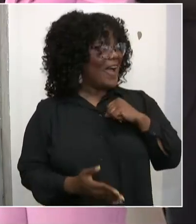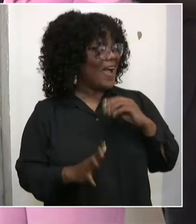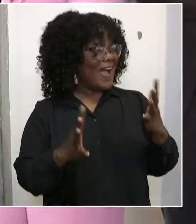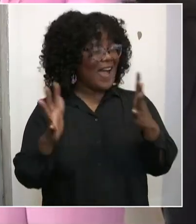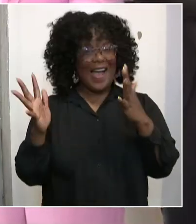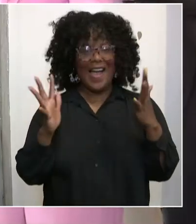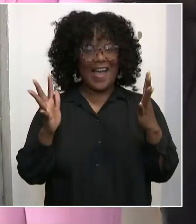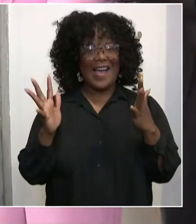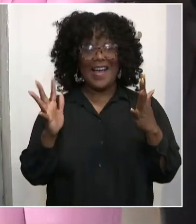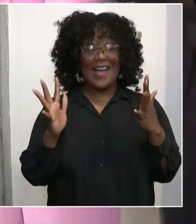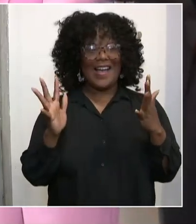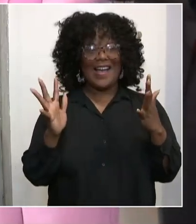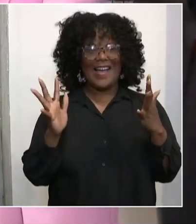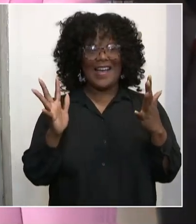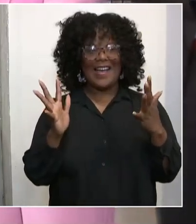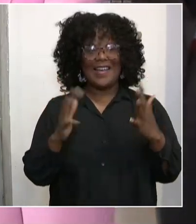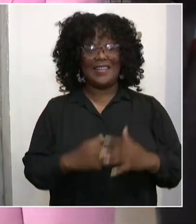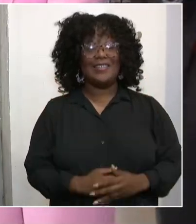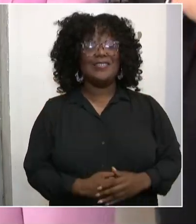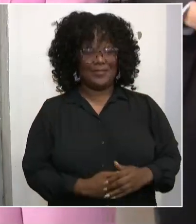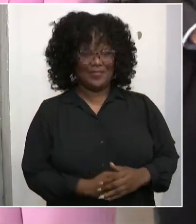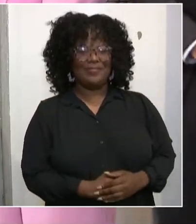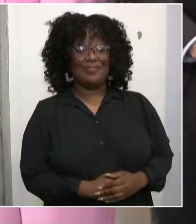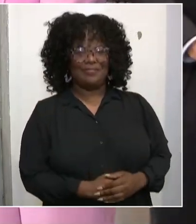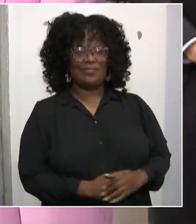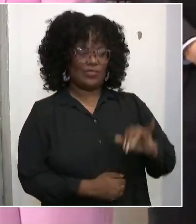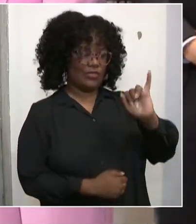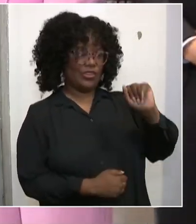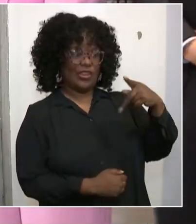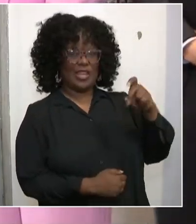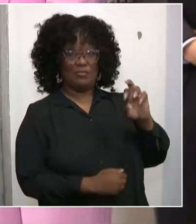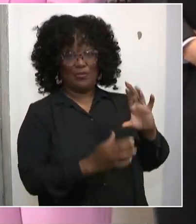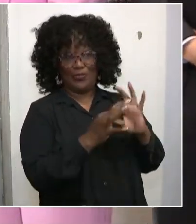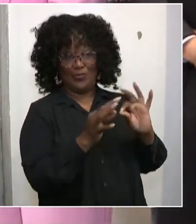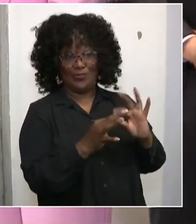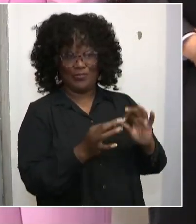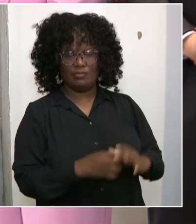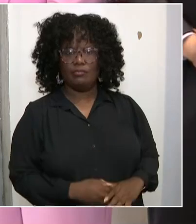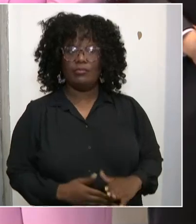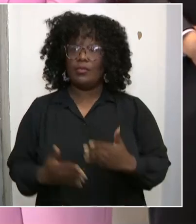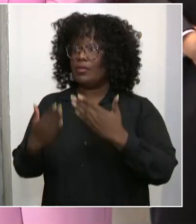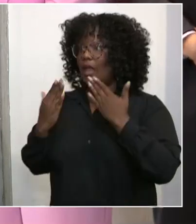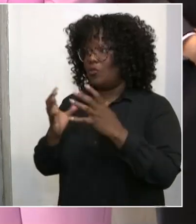Uh, thank you so much, Madam Mayor. All of the leaders in our public safety cluster and the